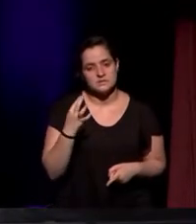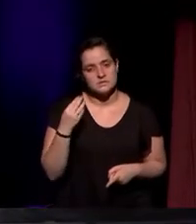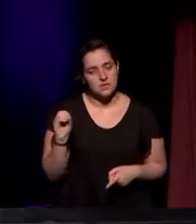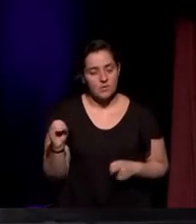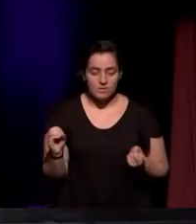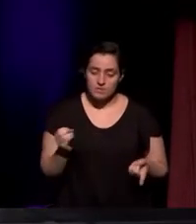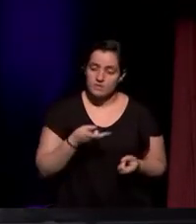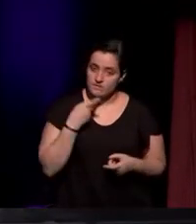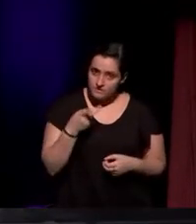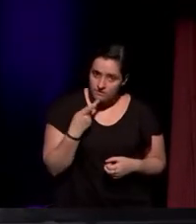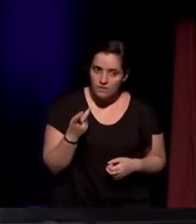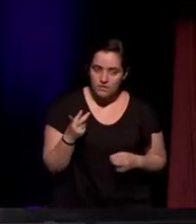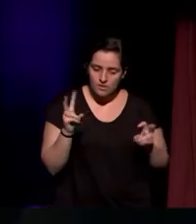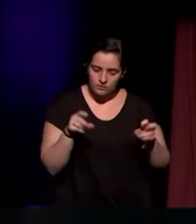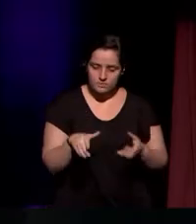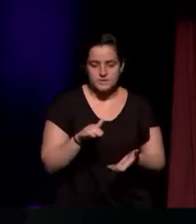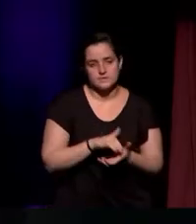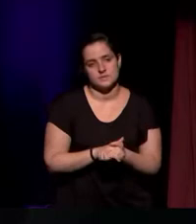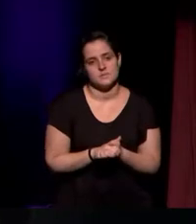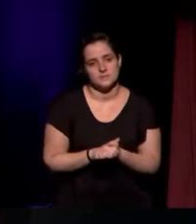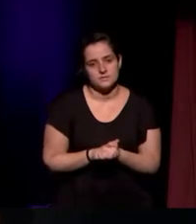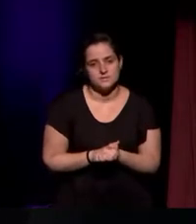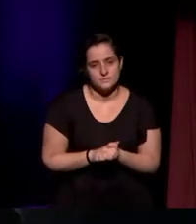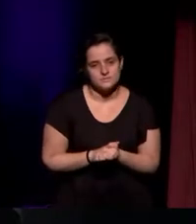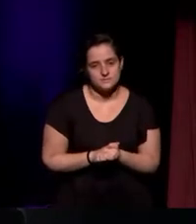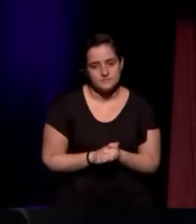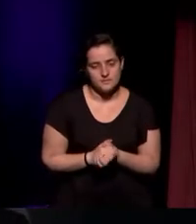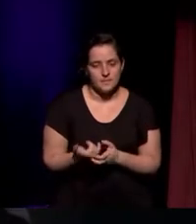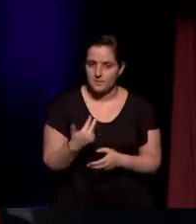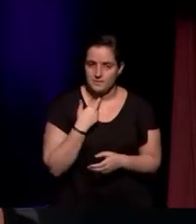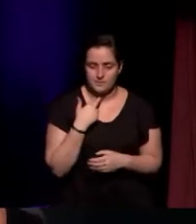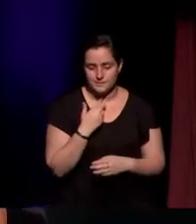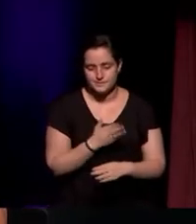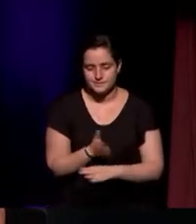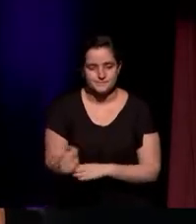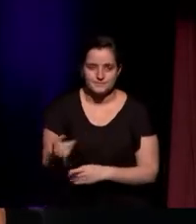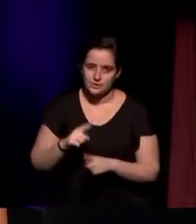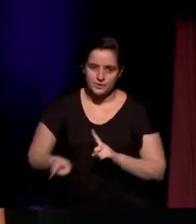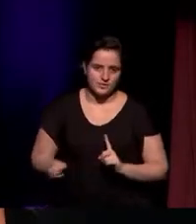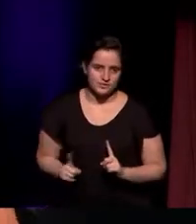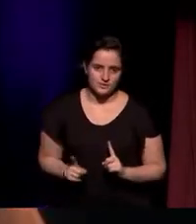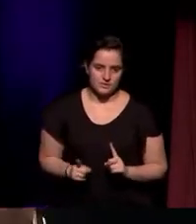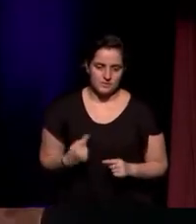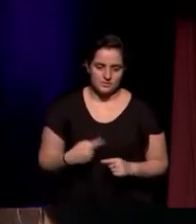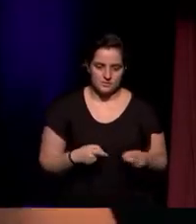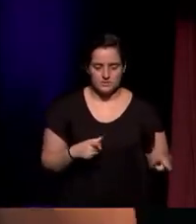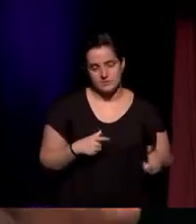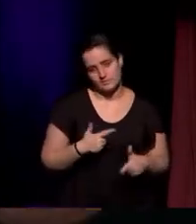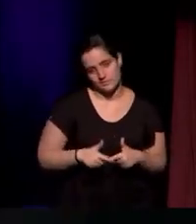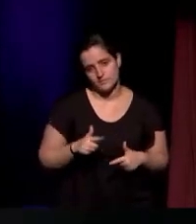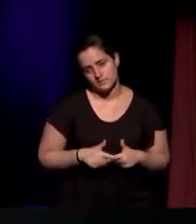this kind of marriage in a Christian community, You could not pass, you're in trouble.